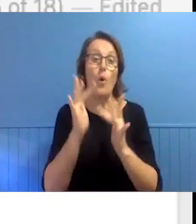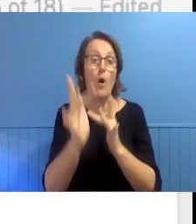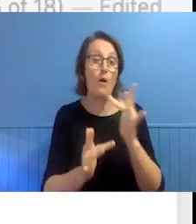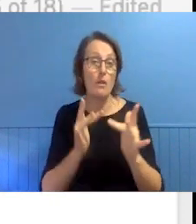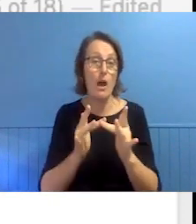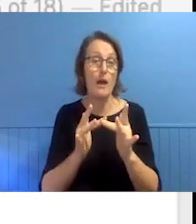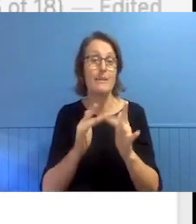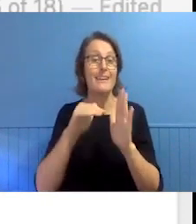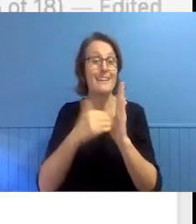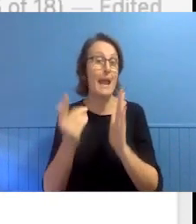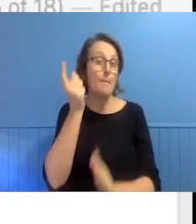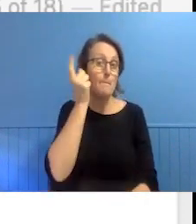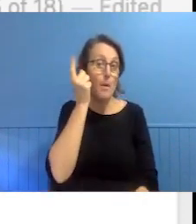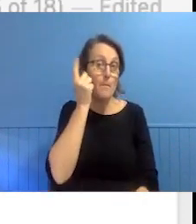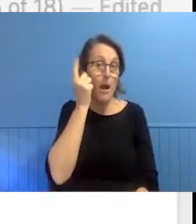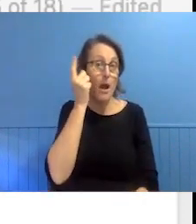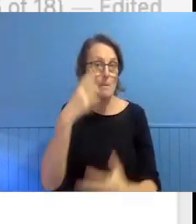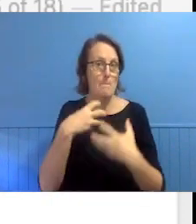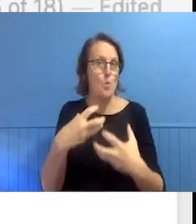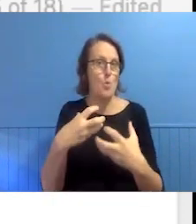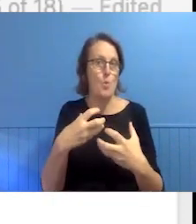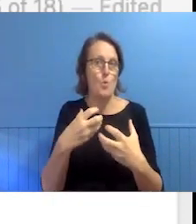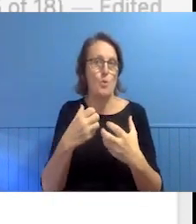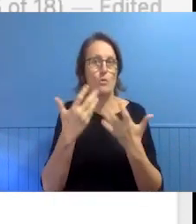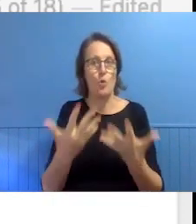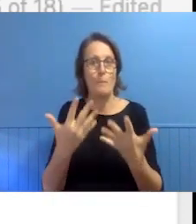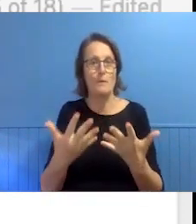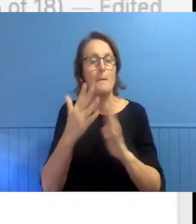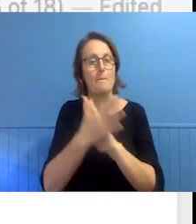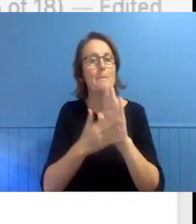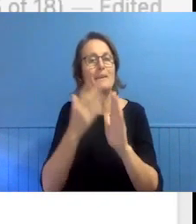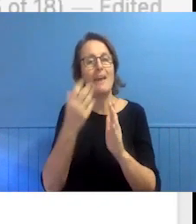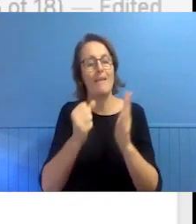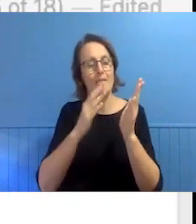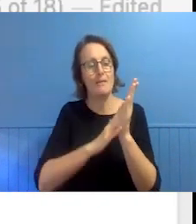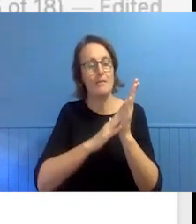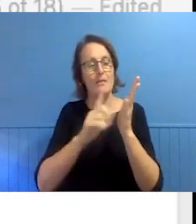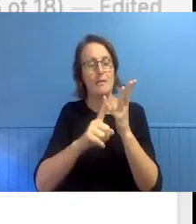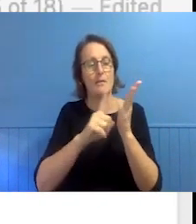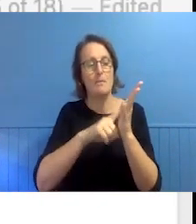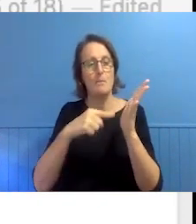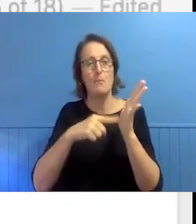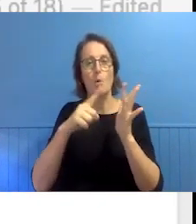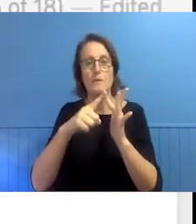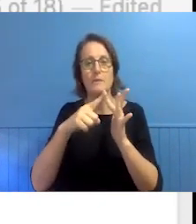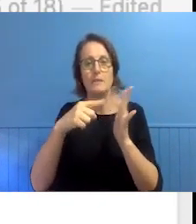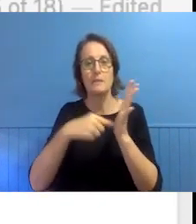led to the rise of mult-tasking. Deloitte's media consumer survey